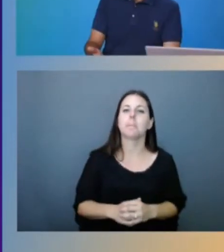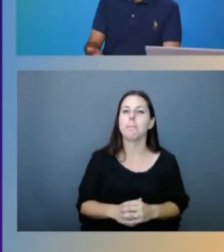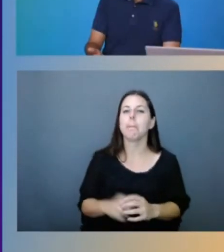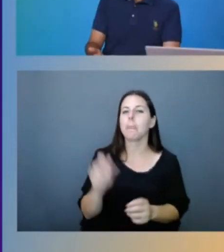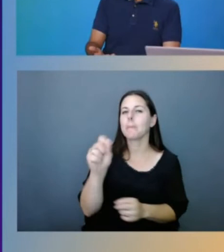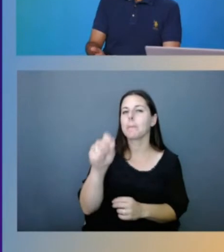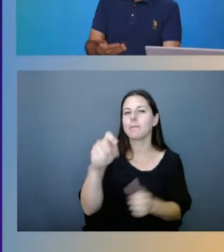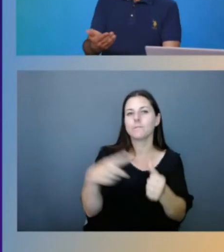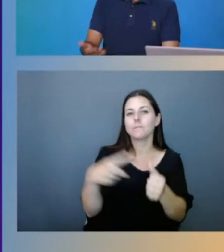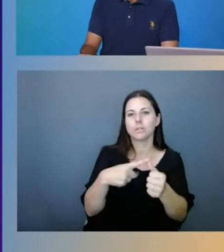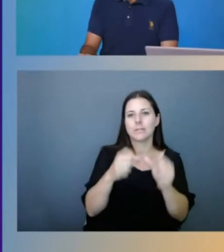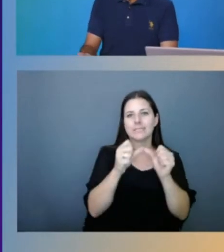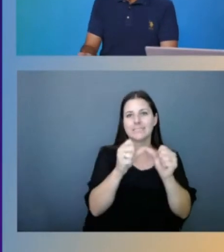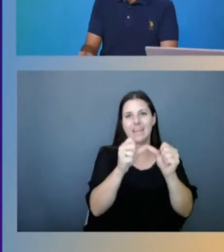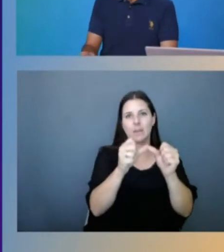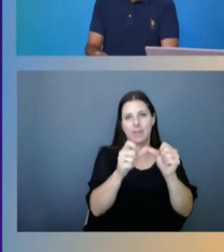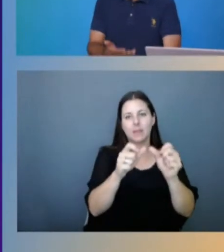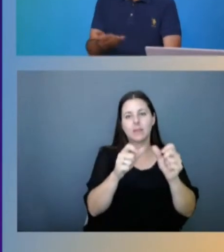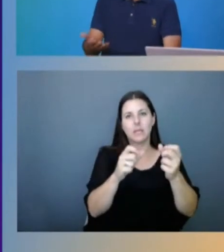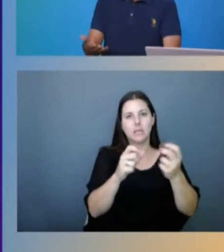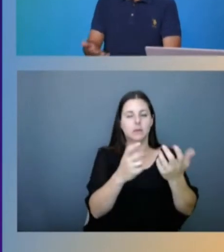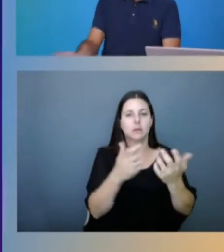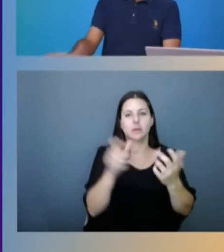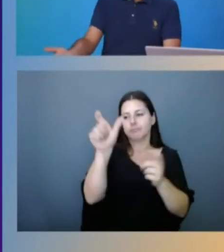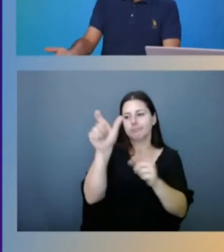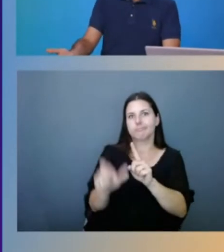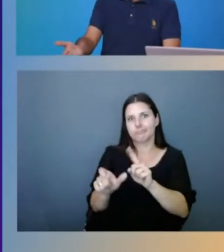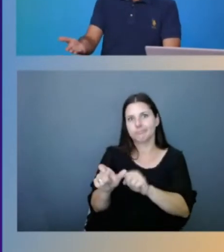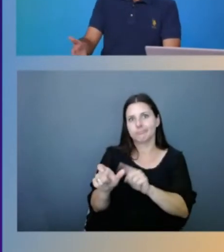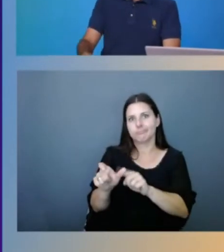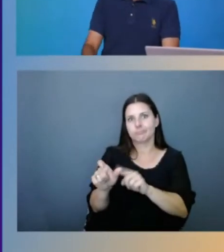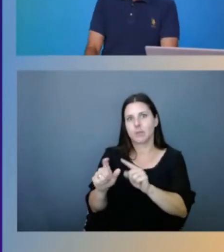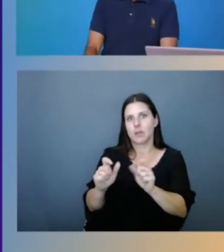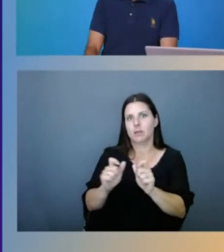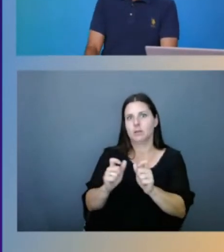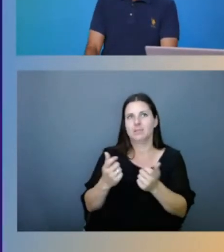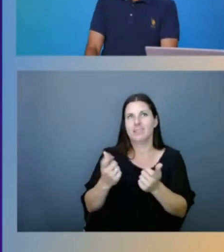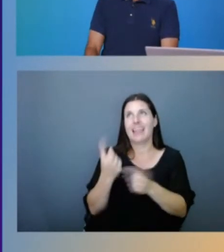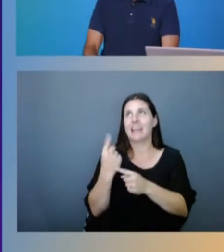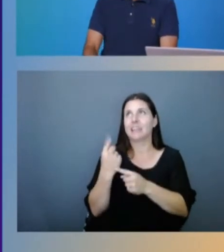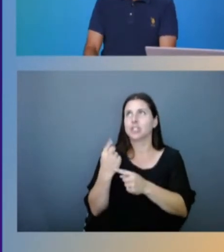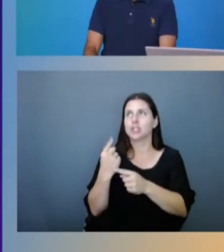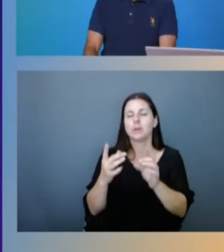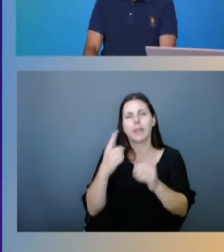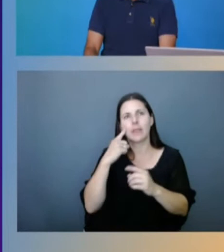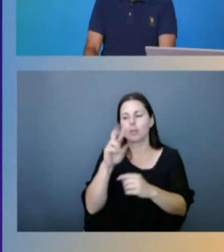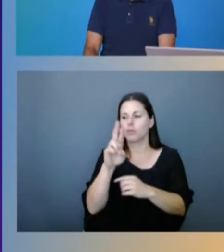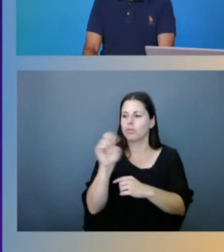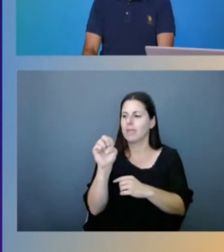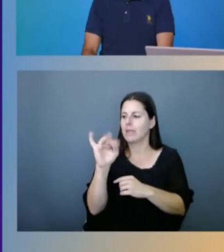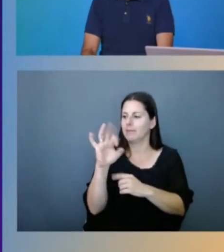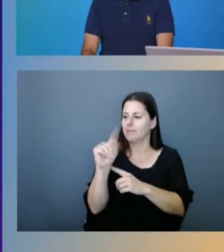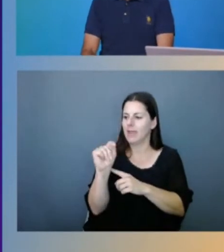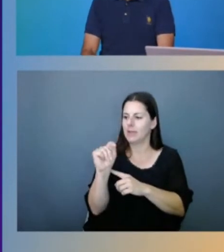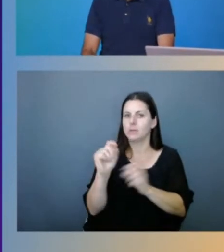under the Well-Architected Framework, which was launched last year at re:Invent. Dr. Werner Vogels launched it in his talk.